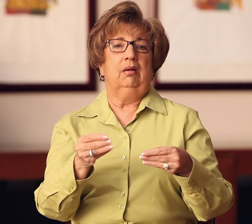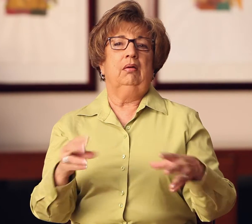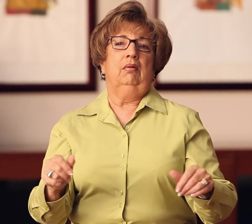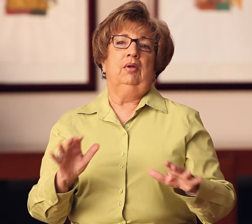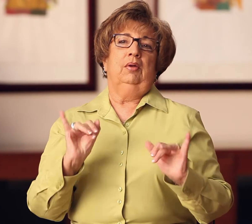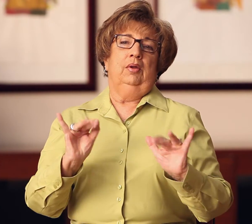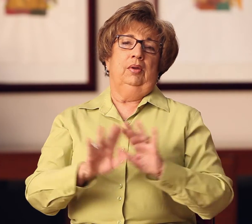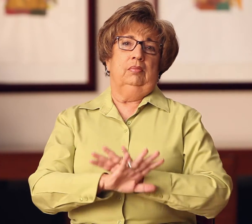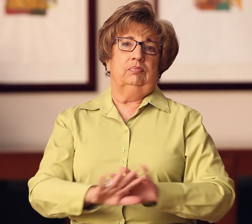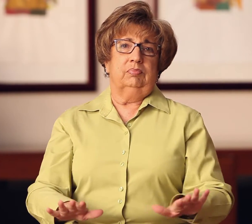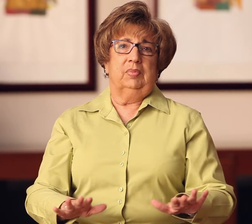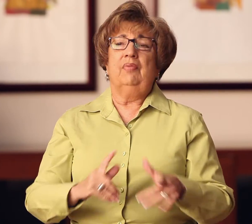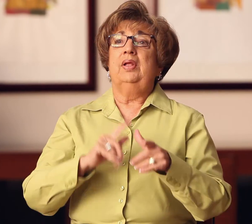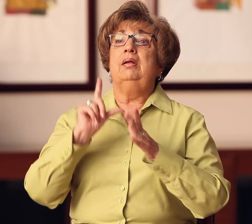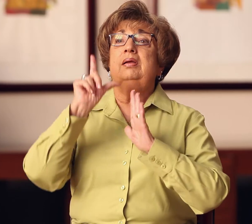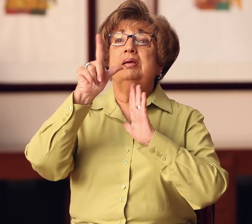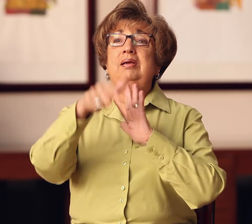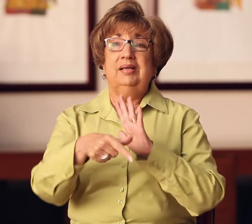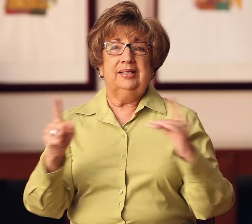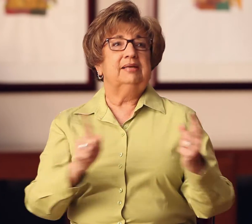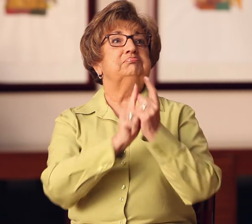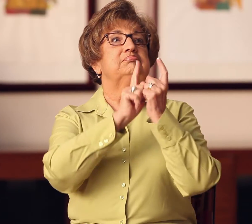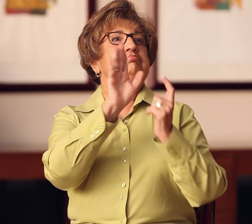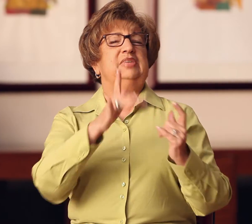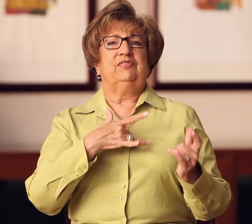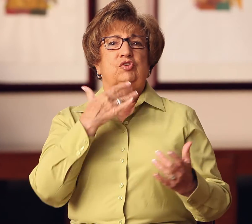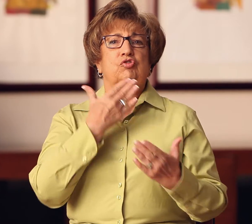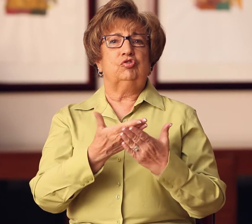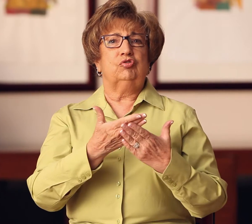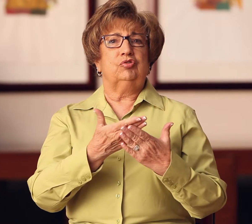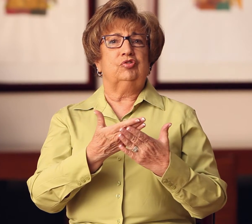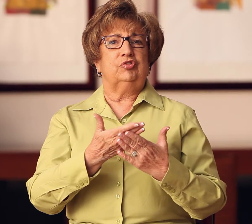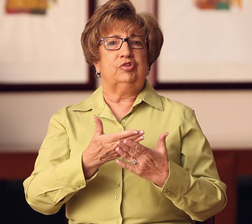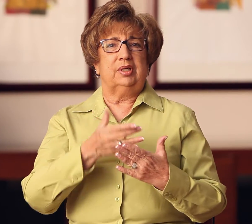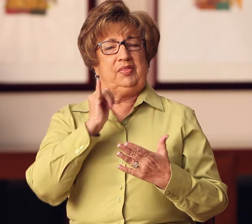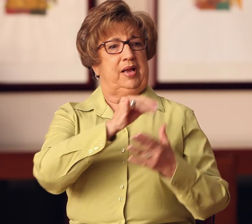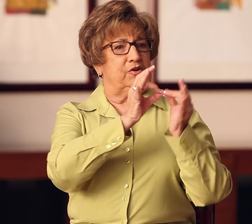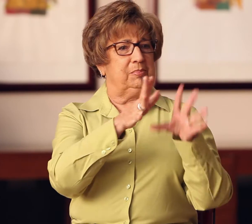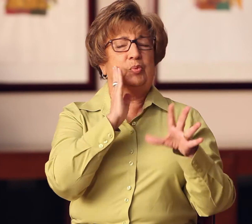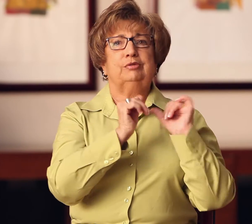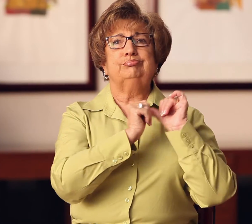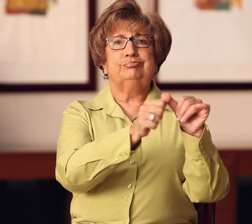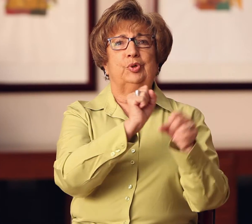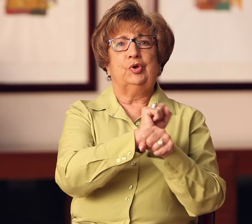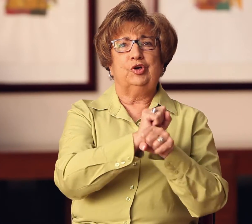This helps the two parties feel peace. Later, if they happen to bump into each other, they feel good about the situation.